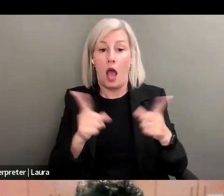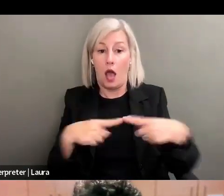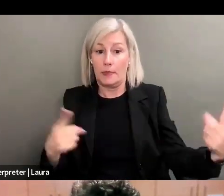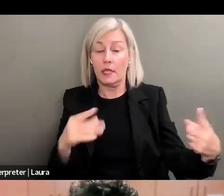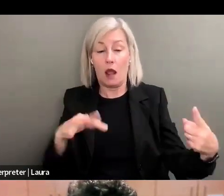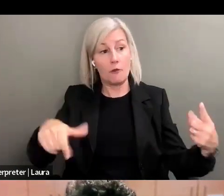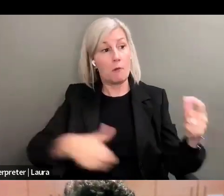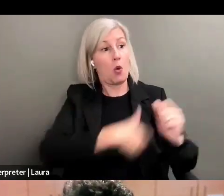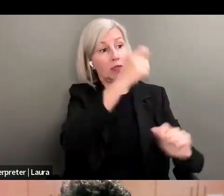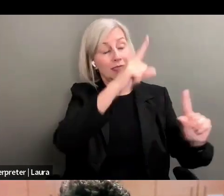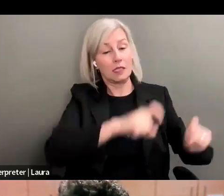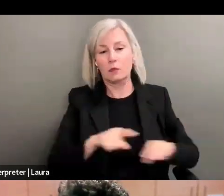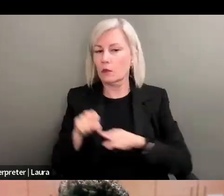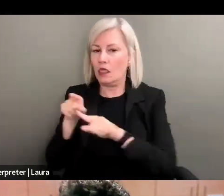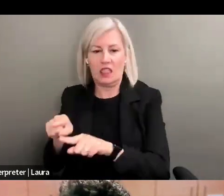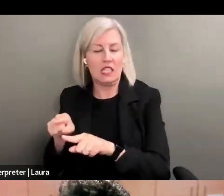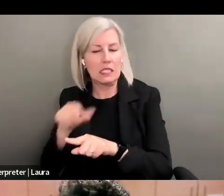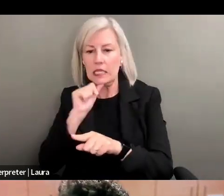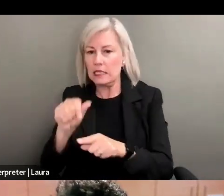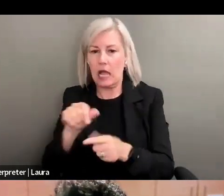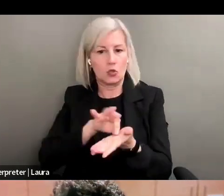this is not a test that's scored based on percent correct.